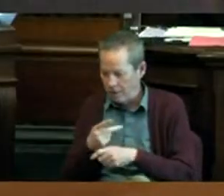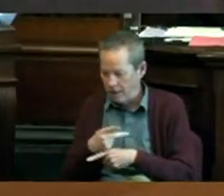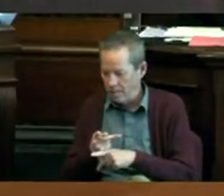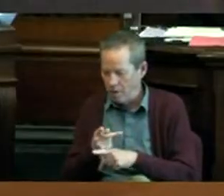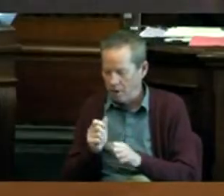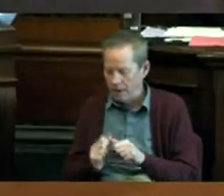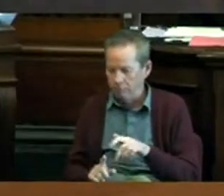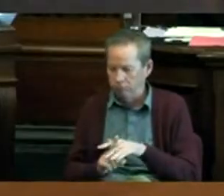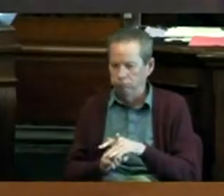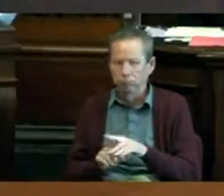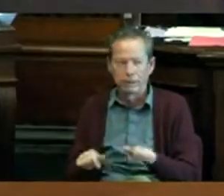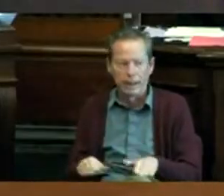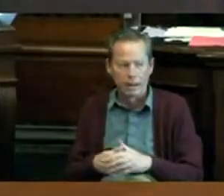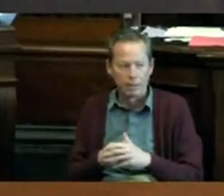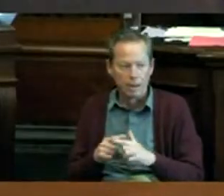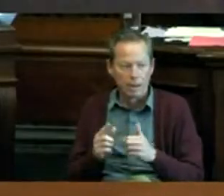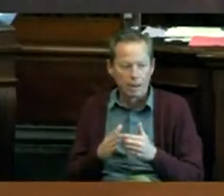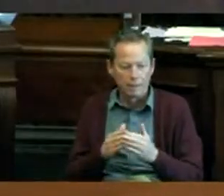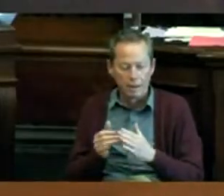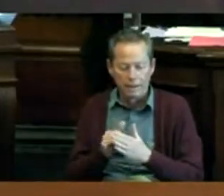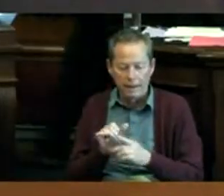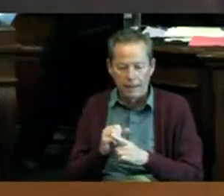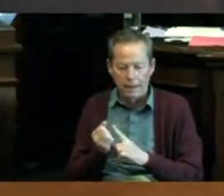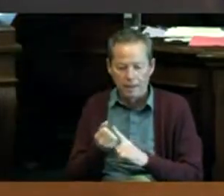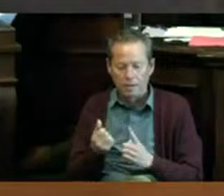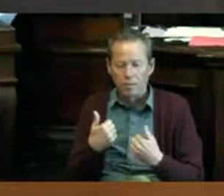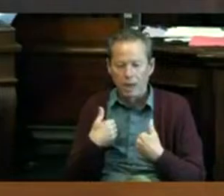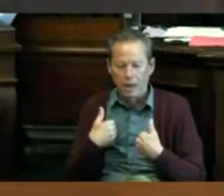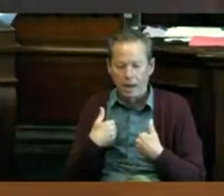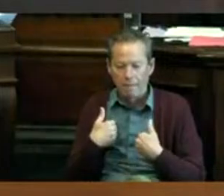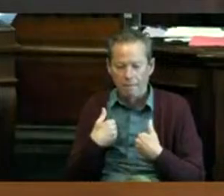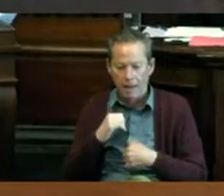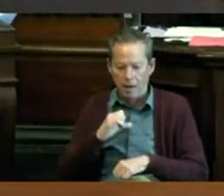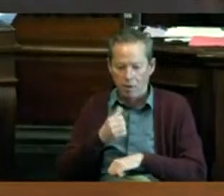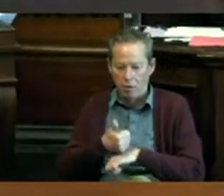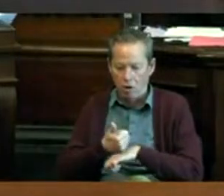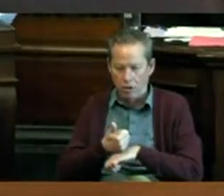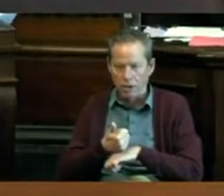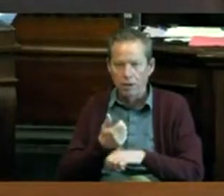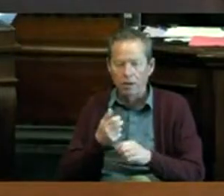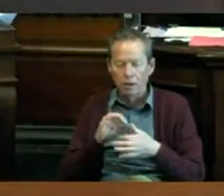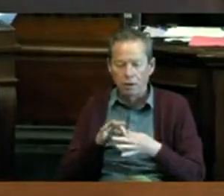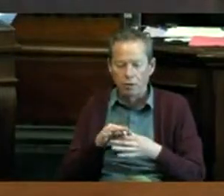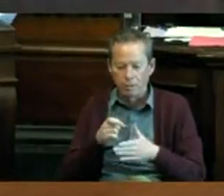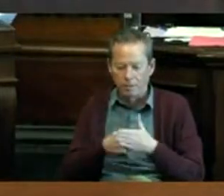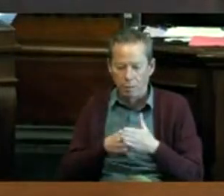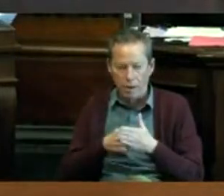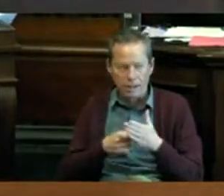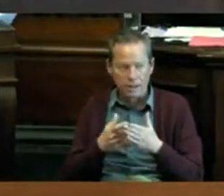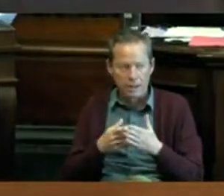be something uncommon that once we start using, the product, can